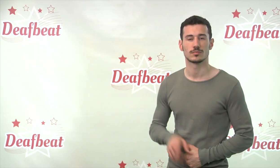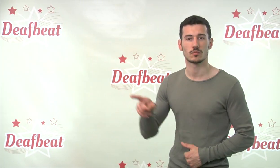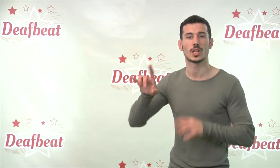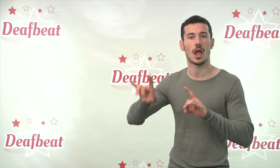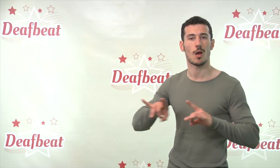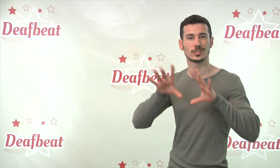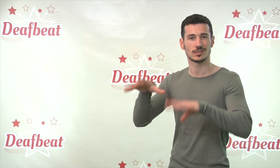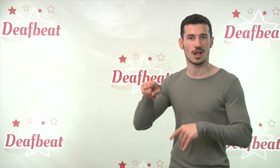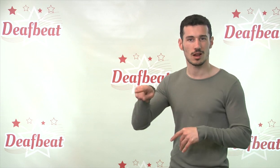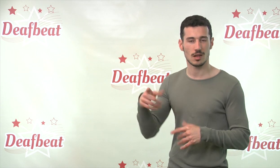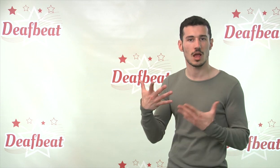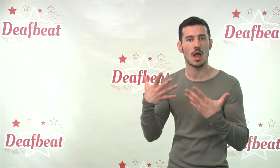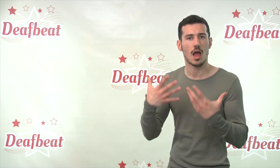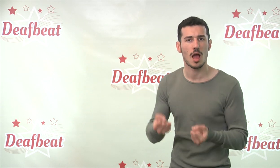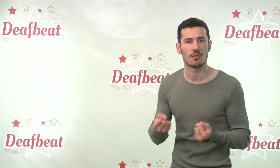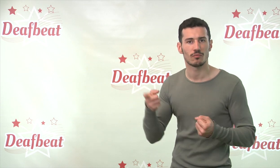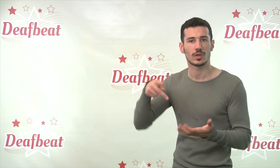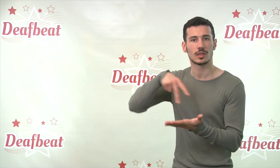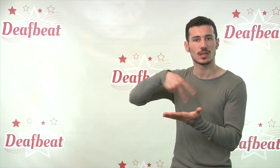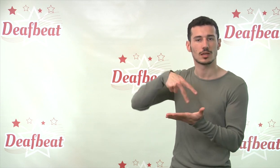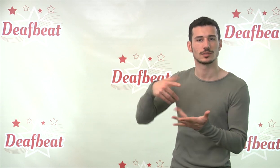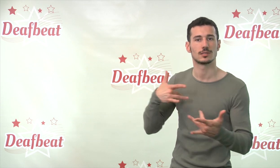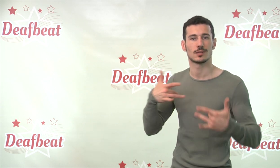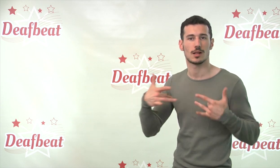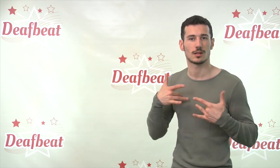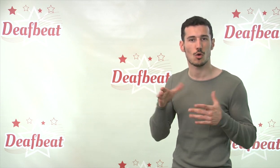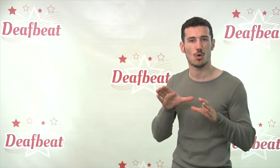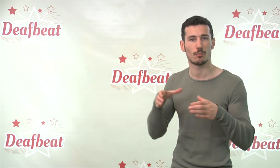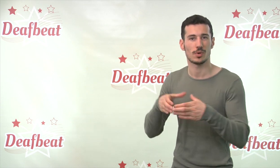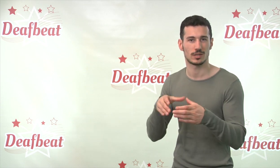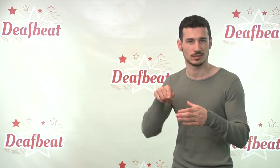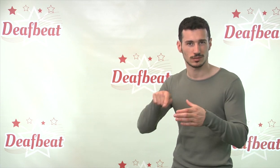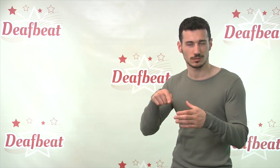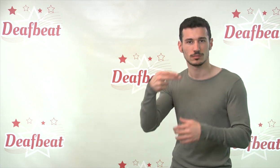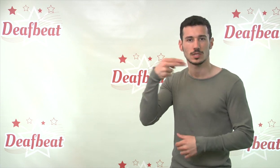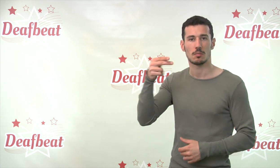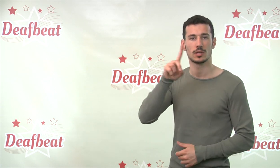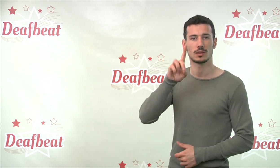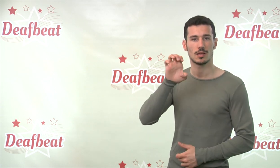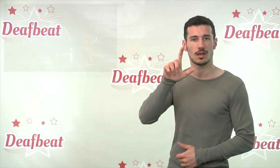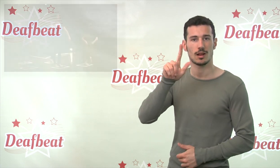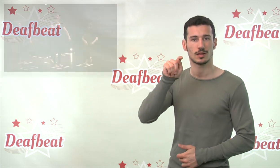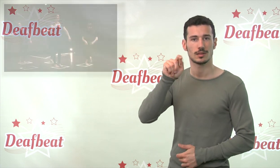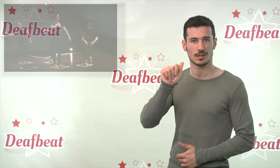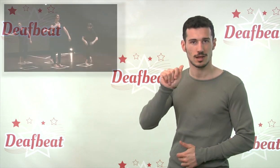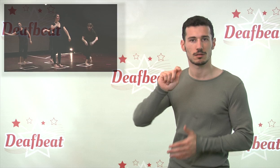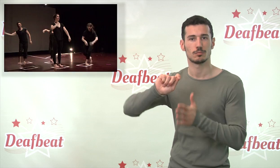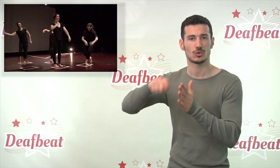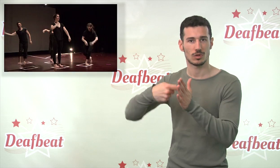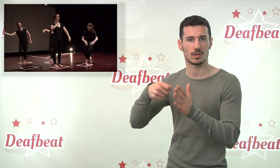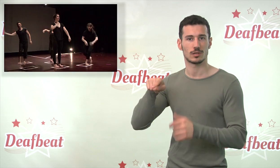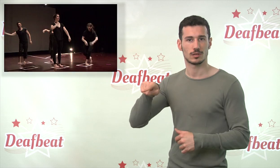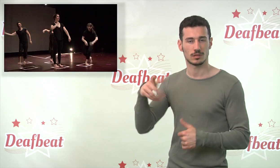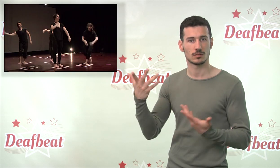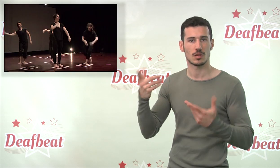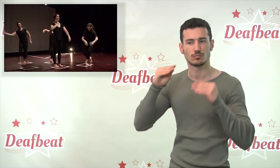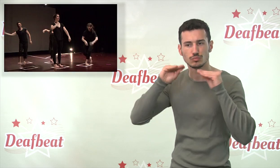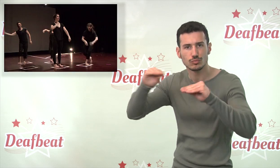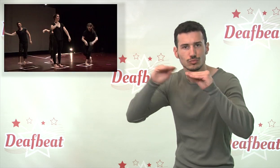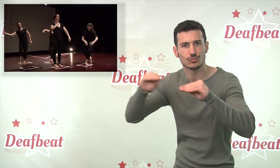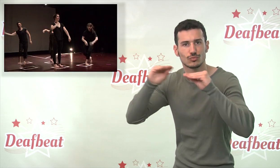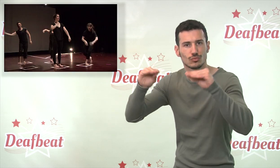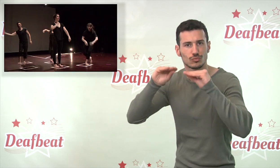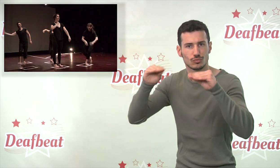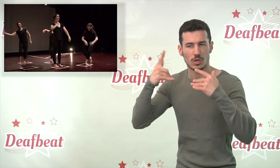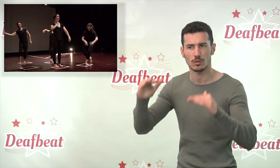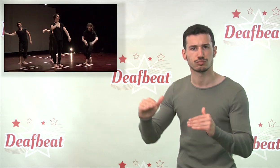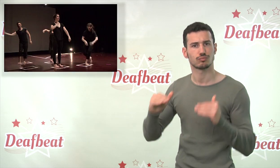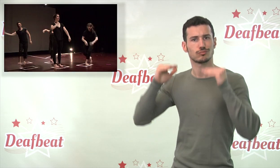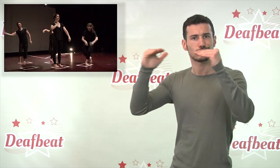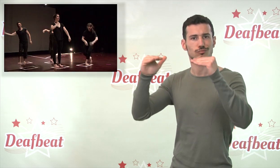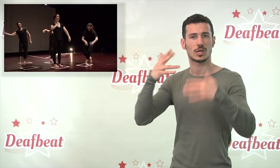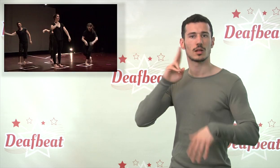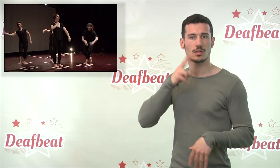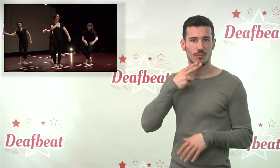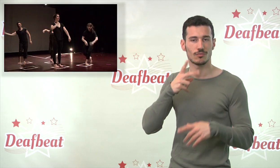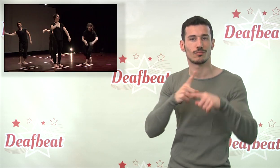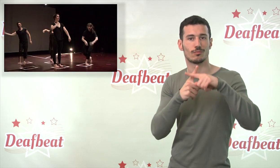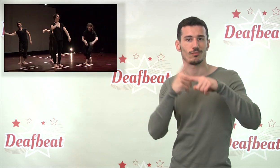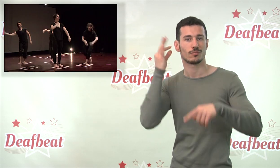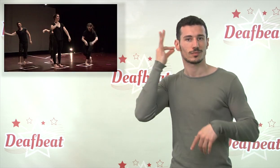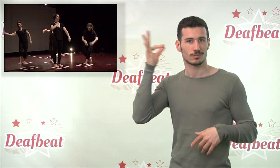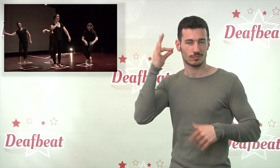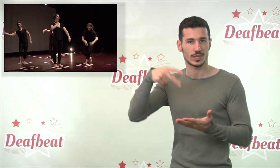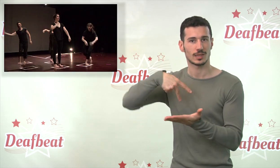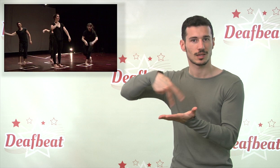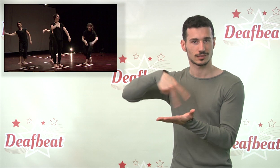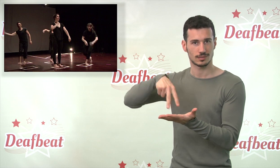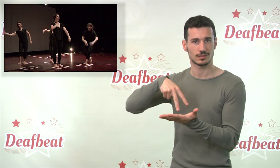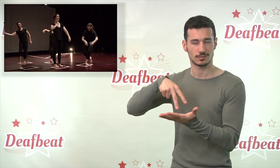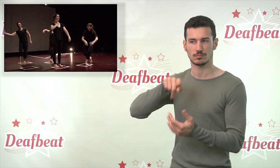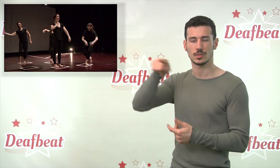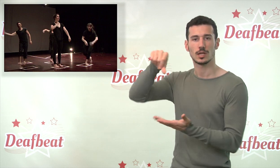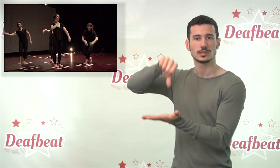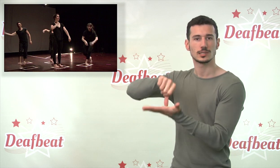The Delta Project is a dance theatre company consisting of highly trained deaf and hearing dancers